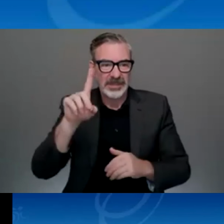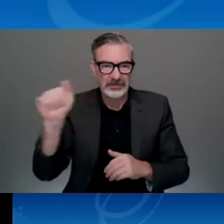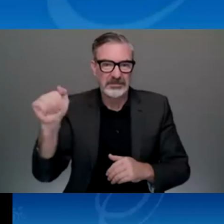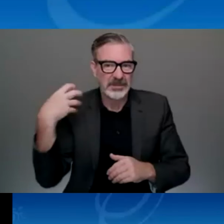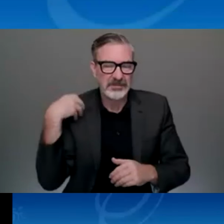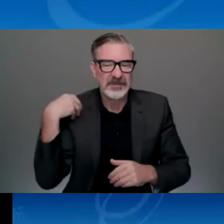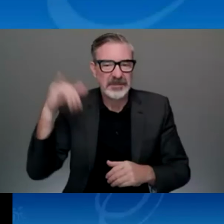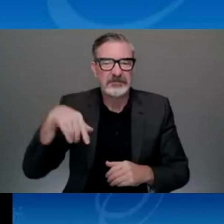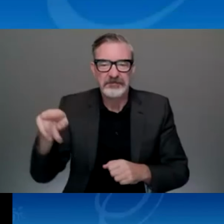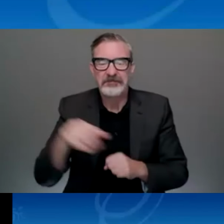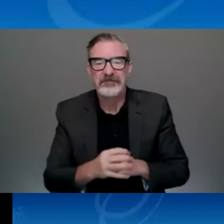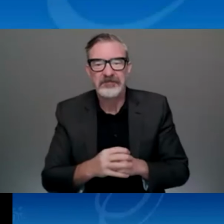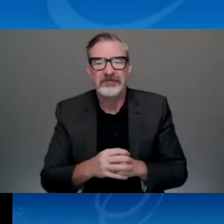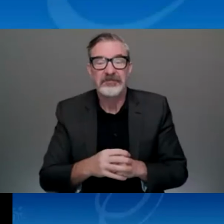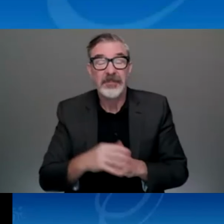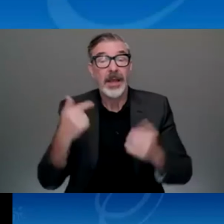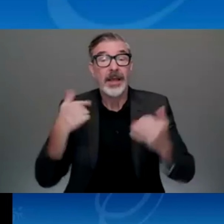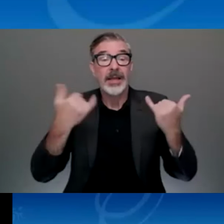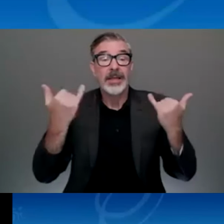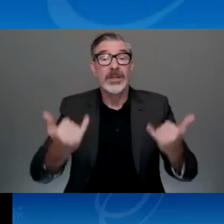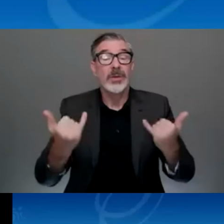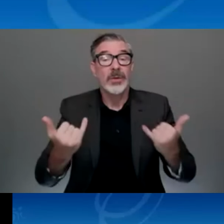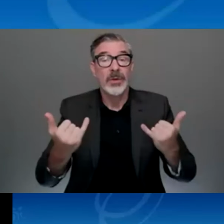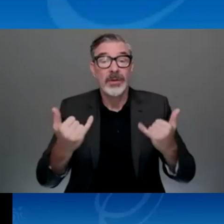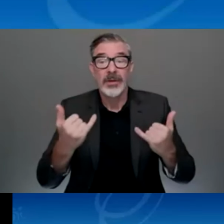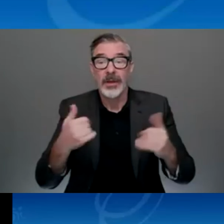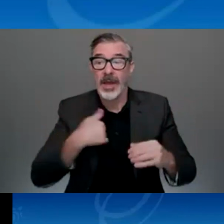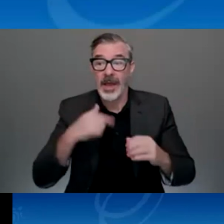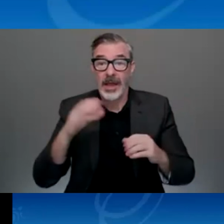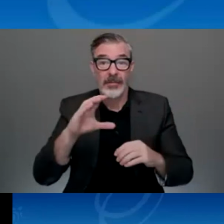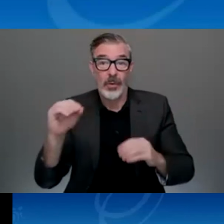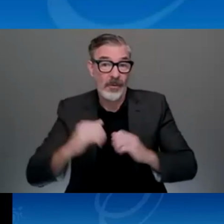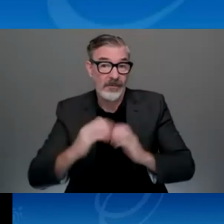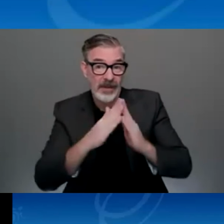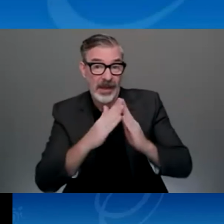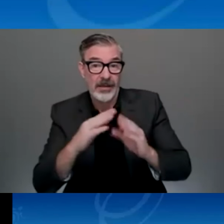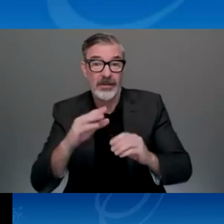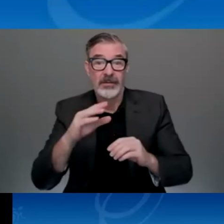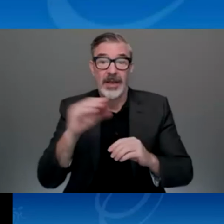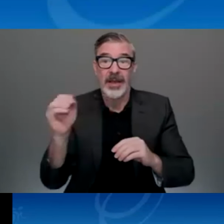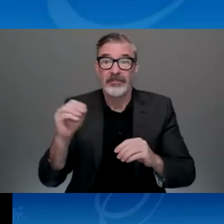And, and I currently, co-founder and, and co-principal on